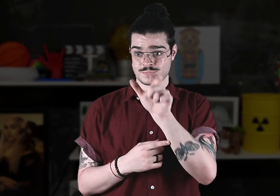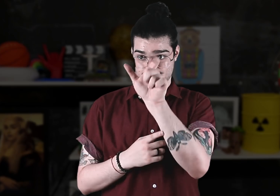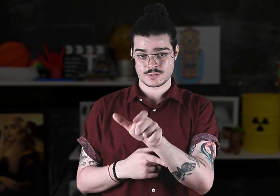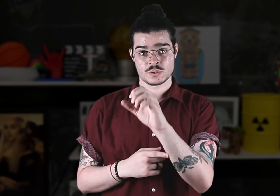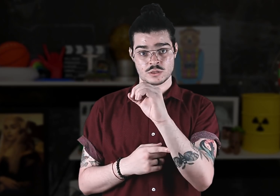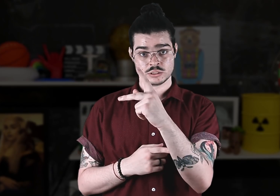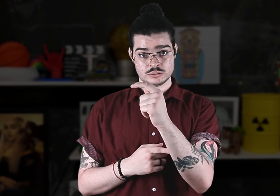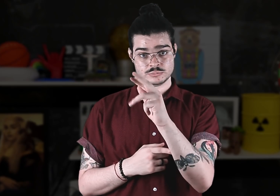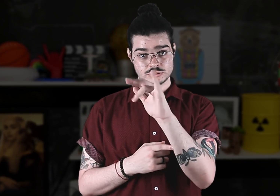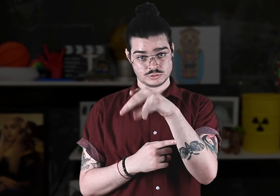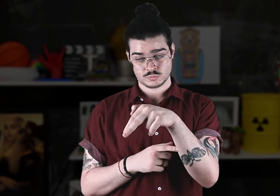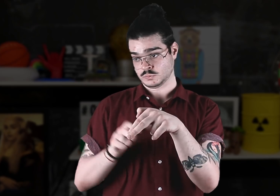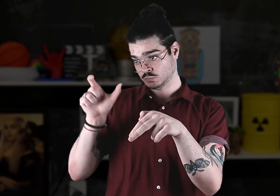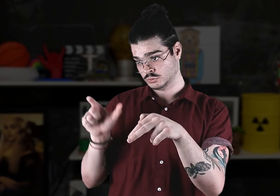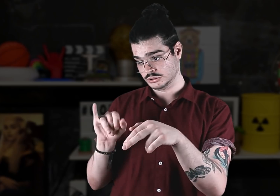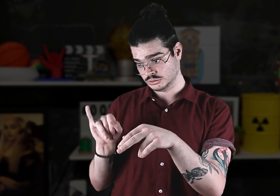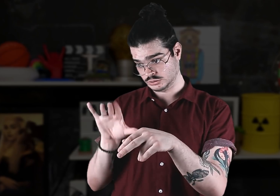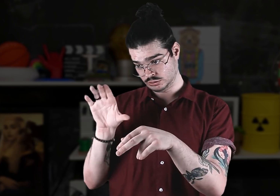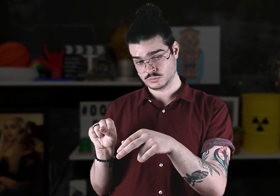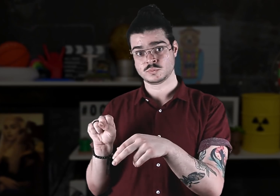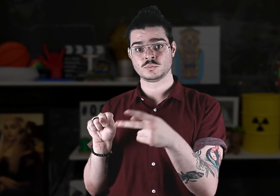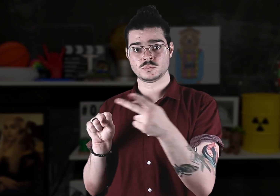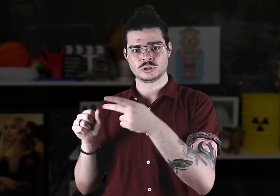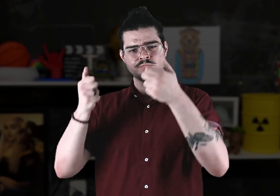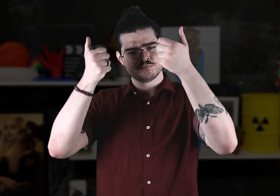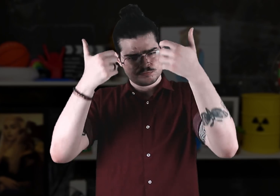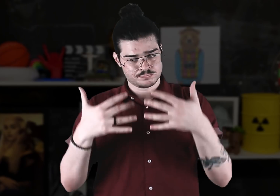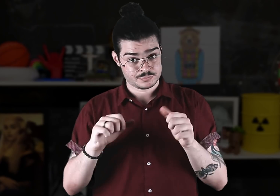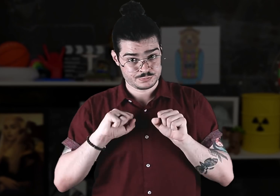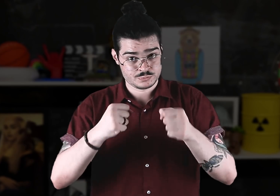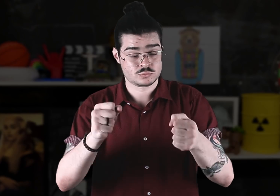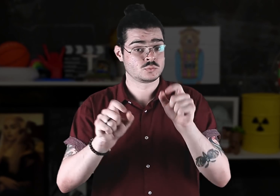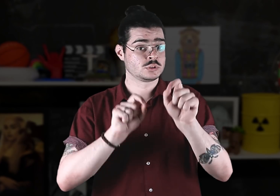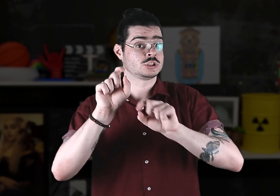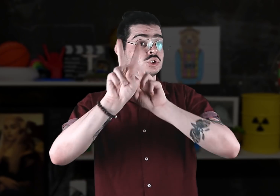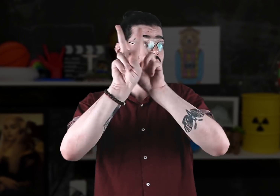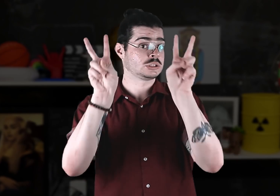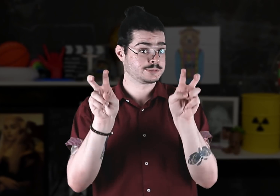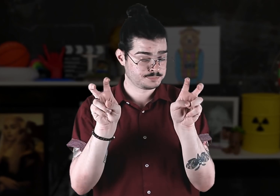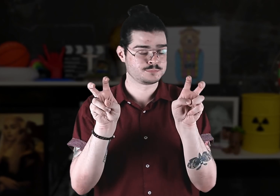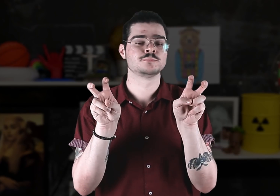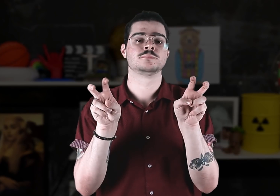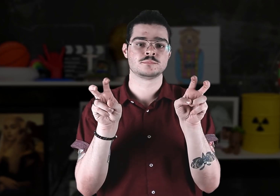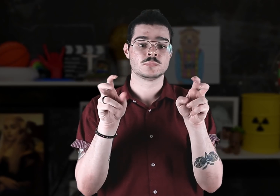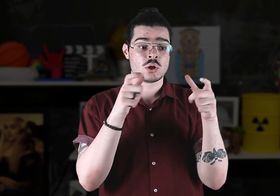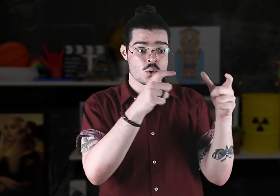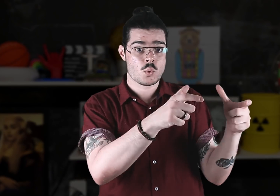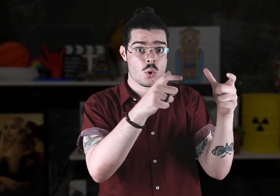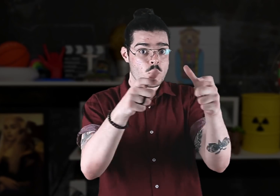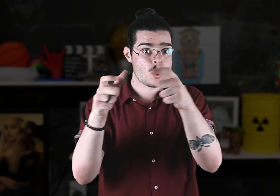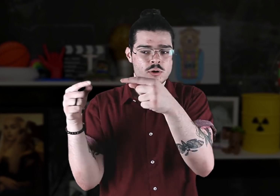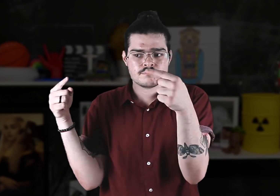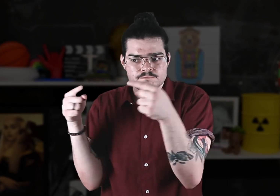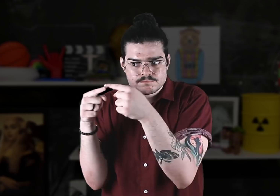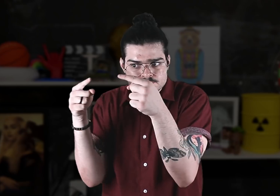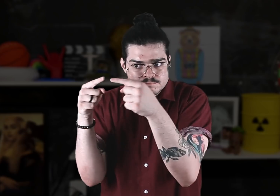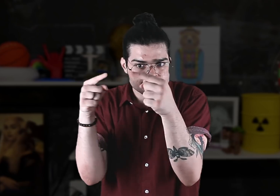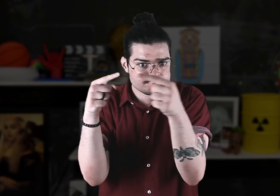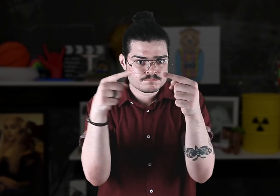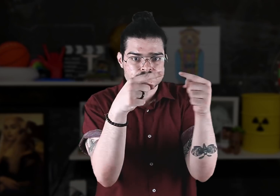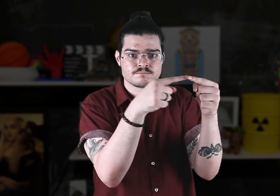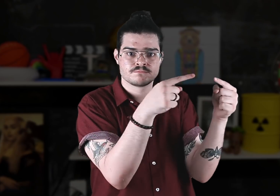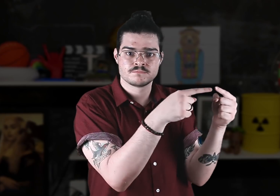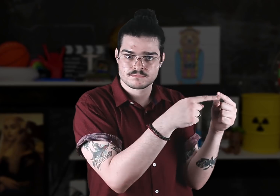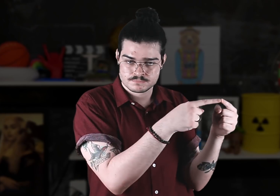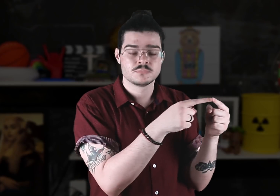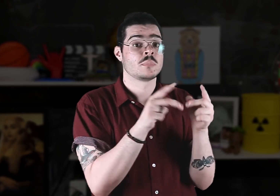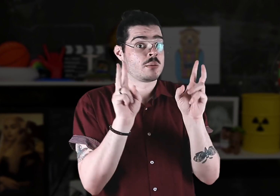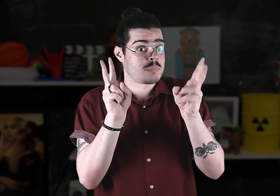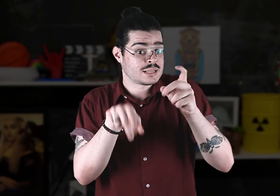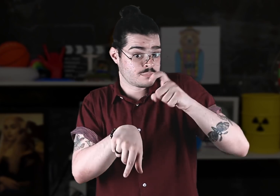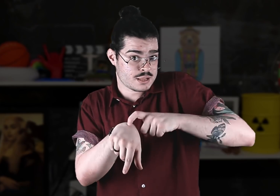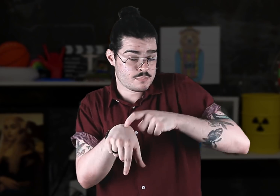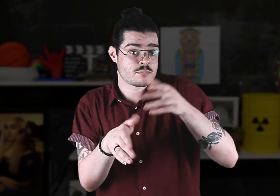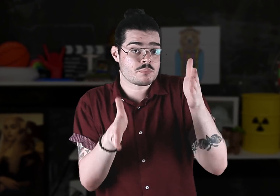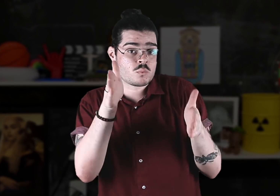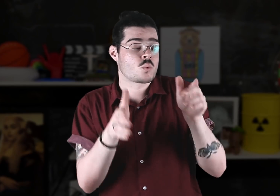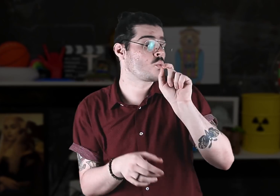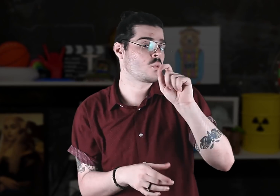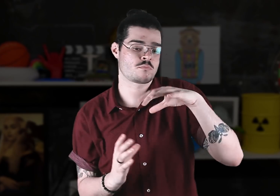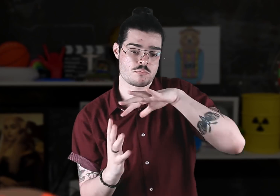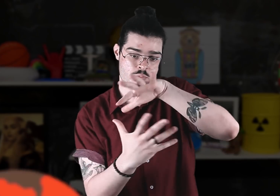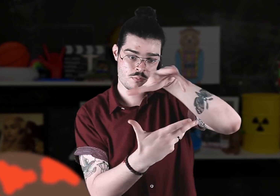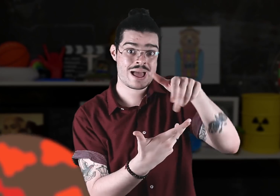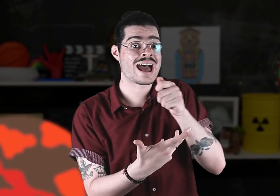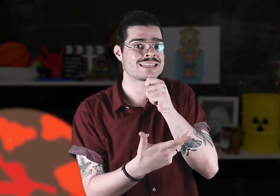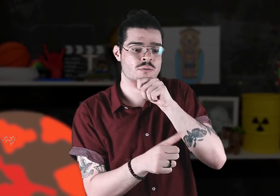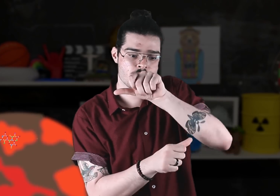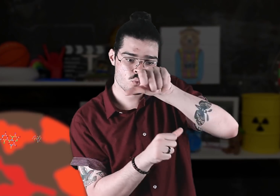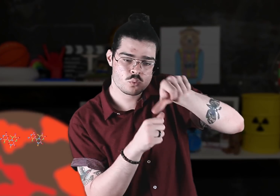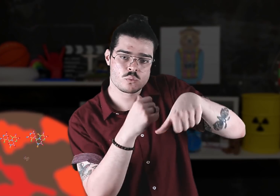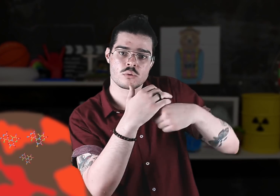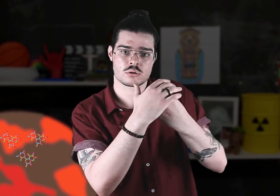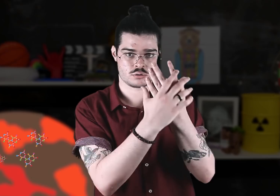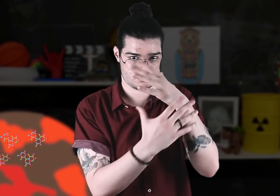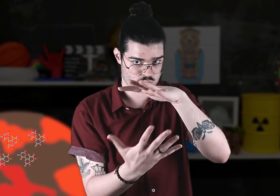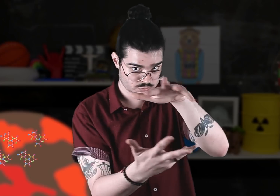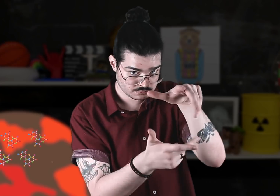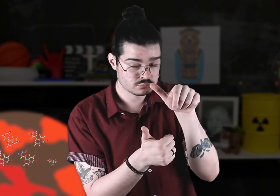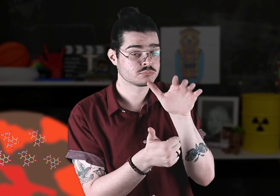For Oparin and Haldane defended environmental conditions during the formation of the Earth,